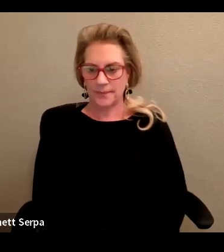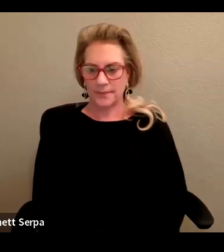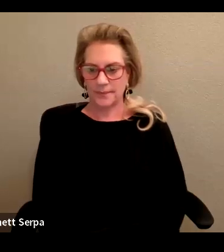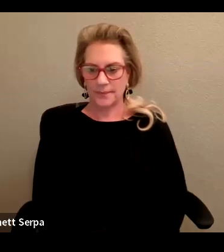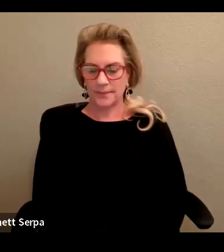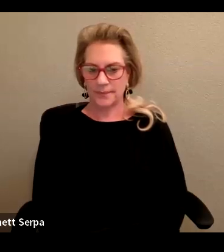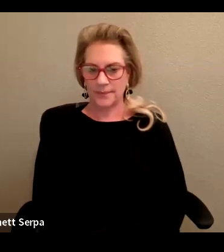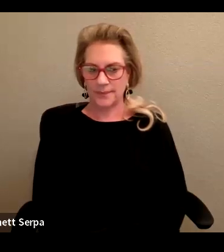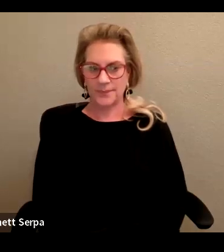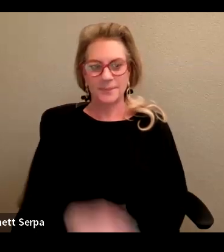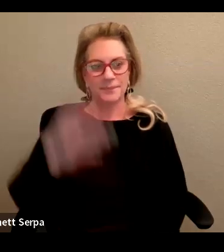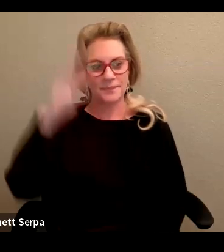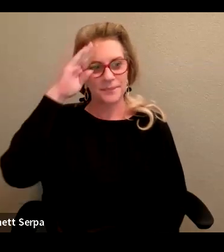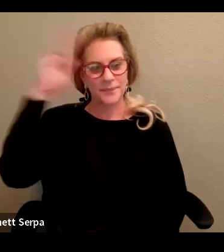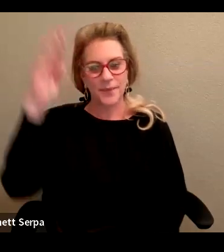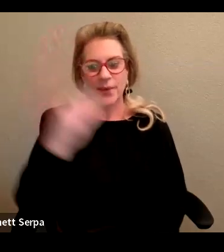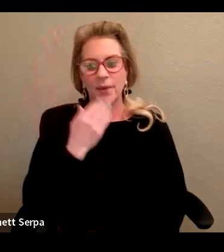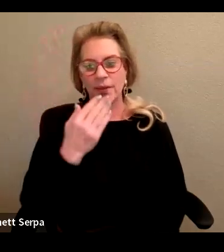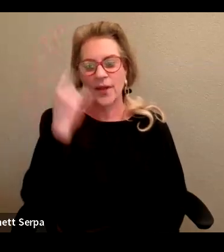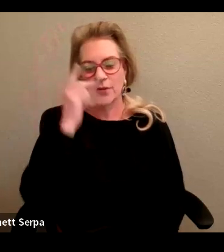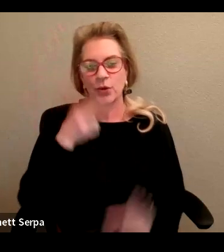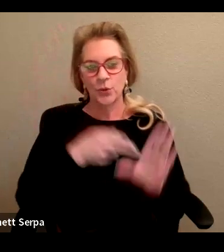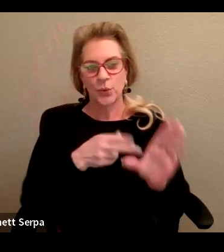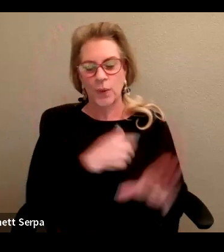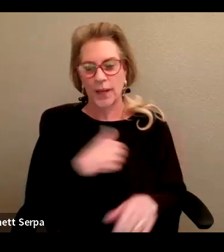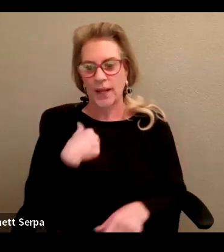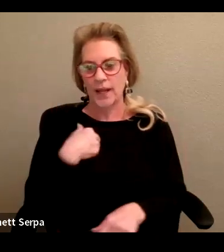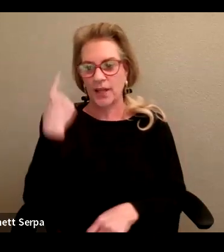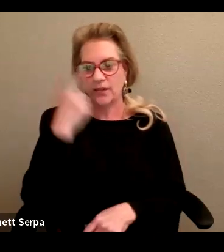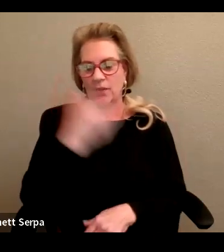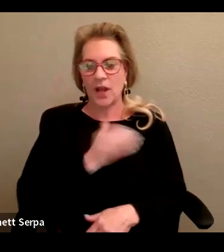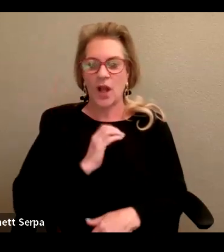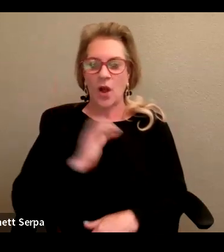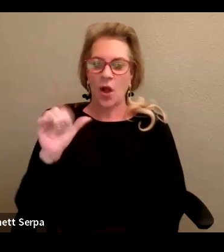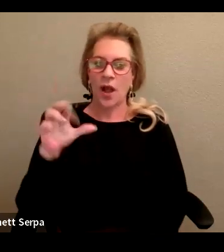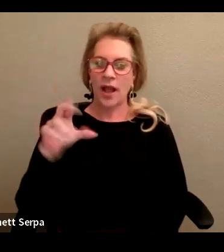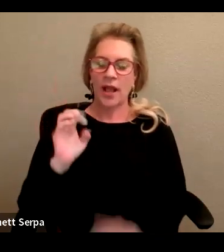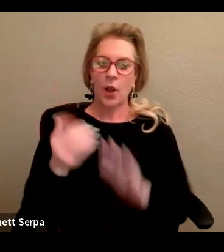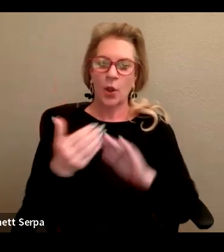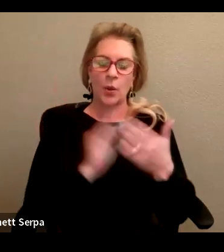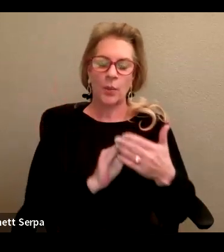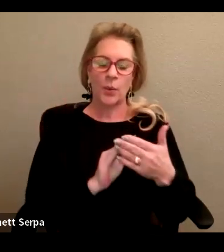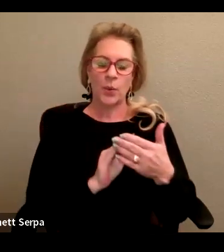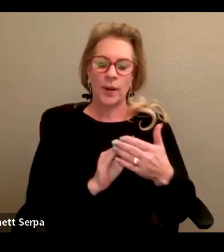hello thank you for joining us for our Care Community briefing on immigrants rights